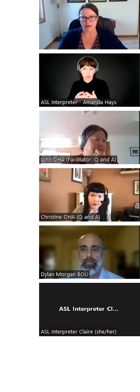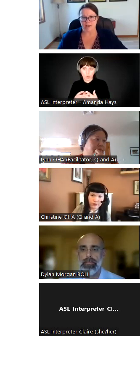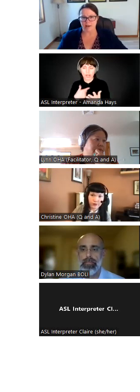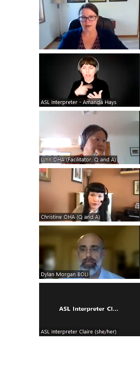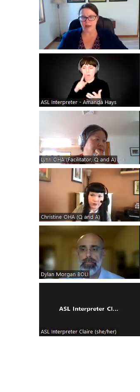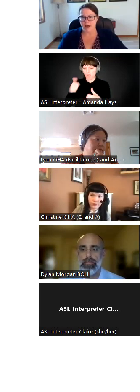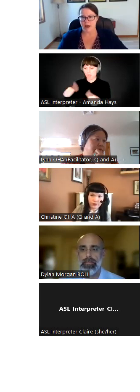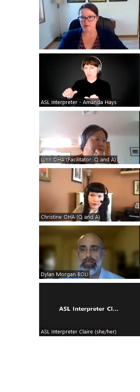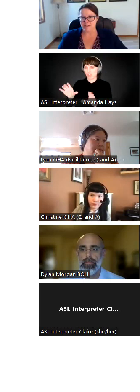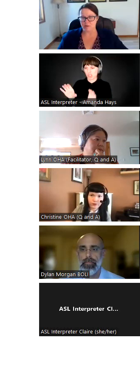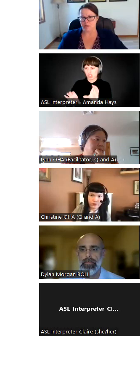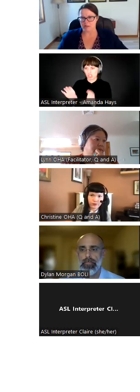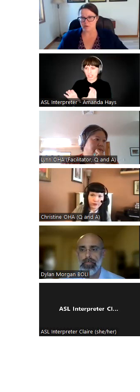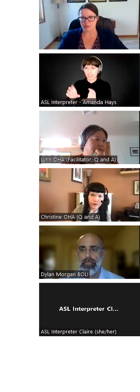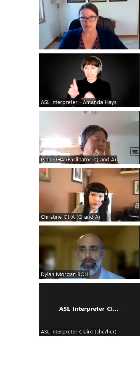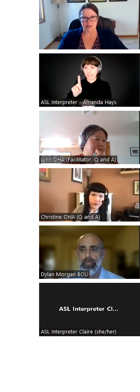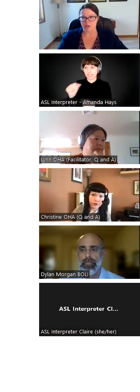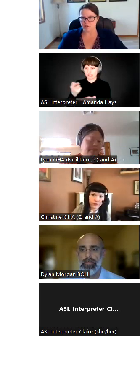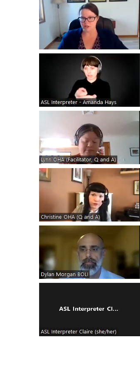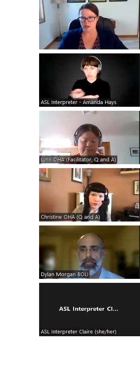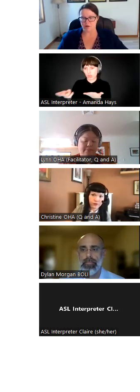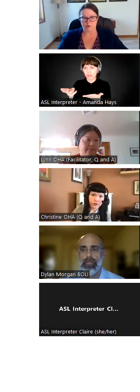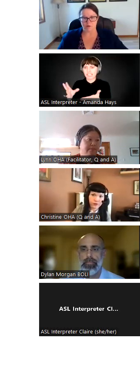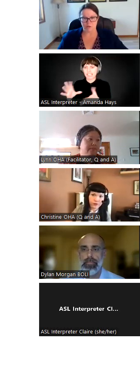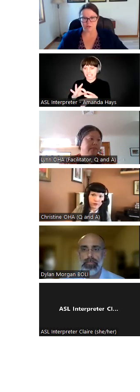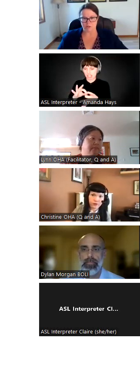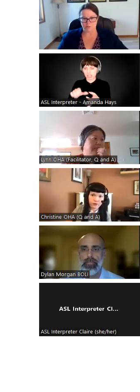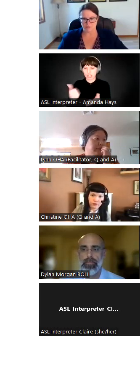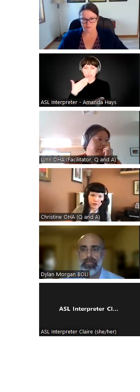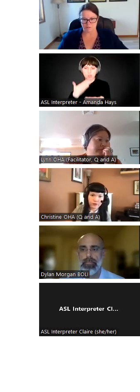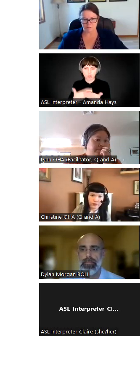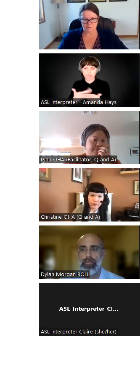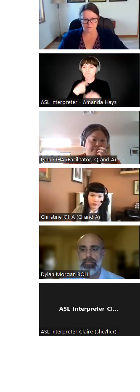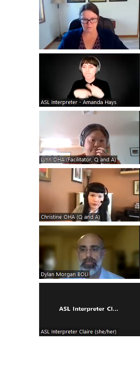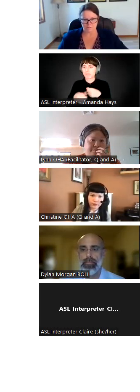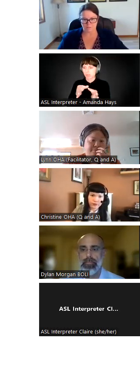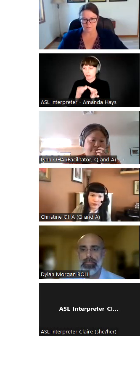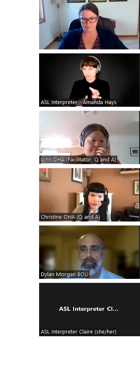chat the Disability Resource Connection which is another good resource.